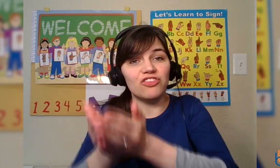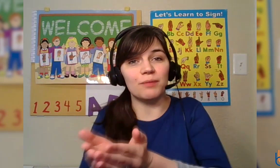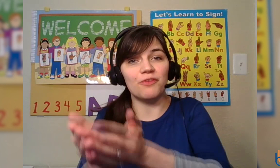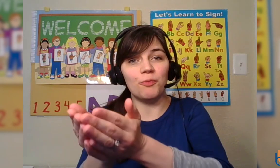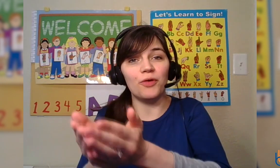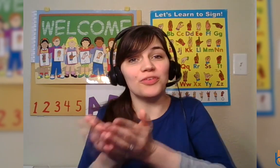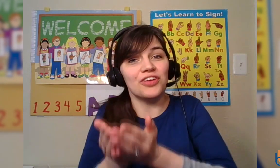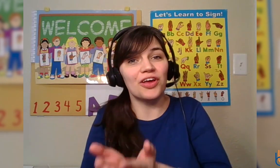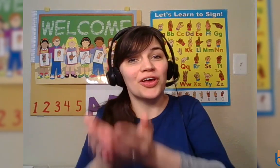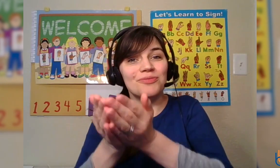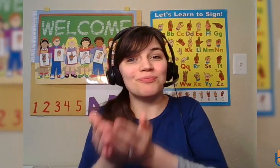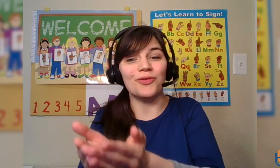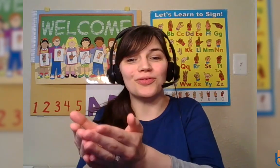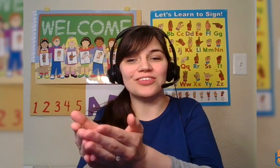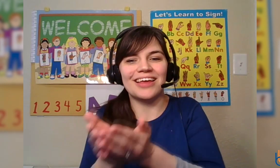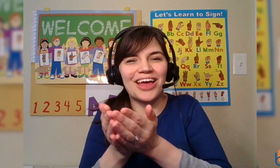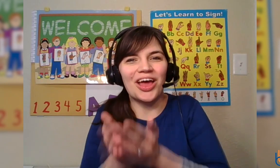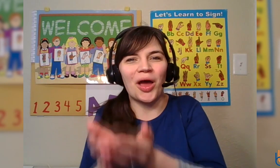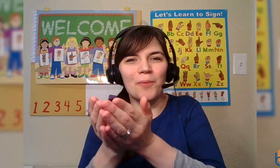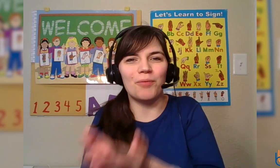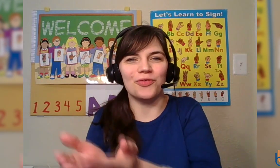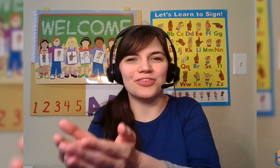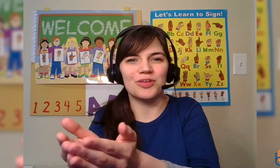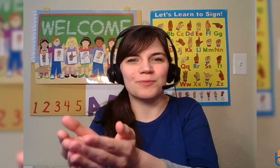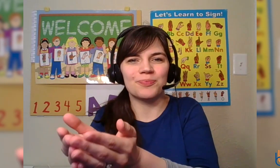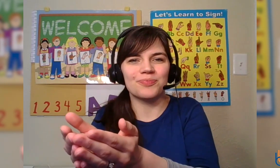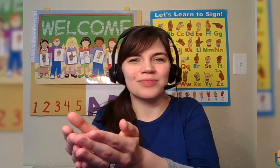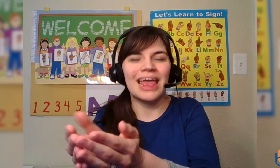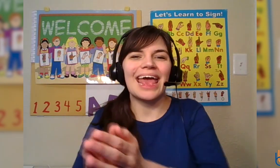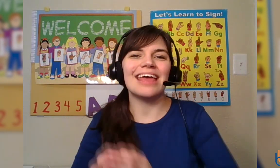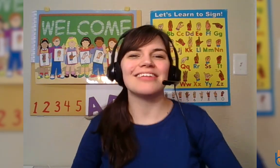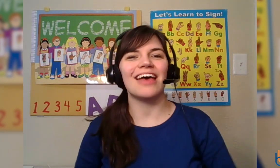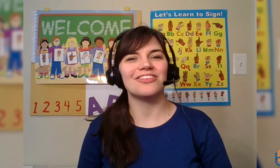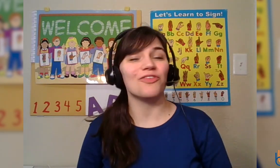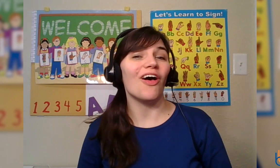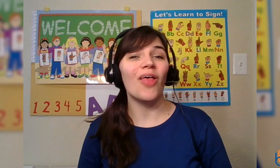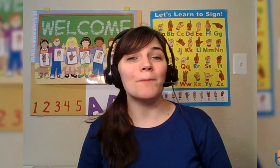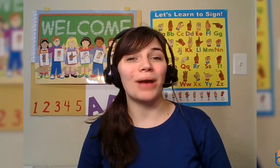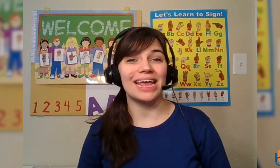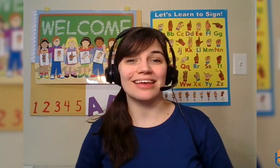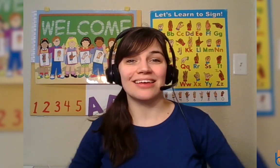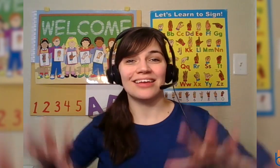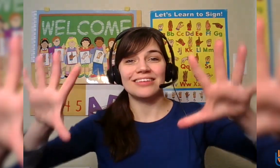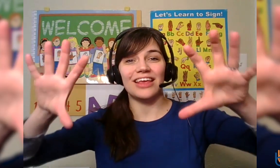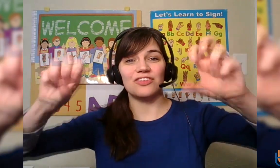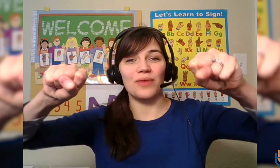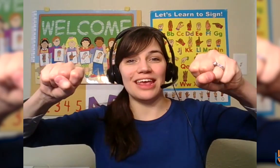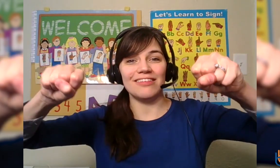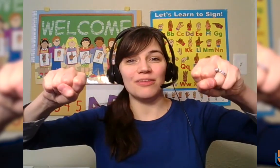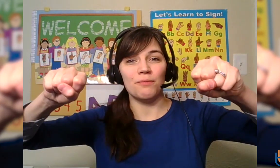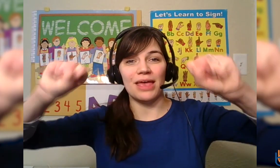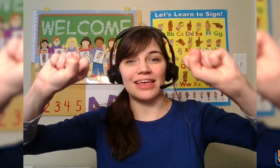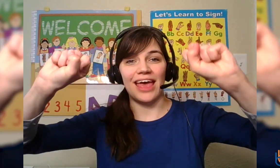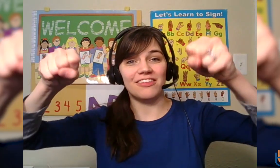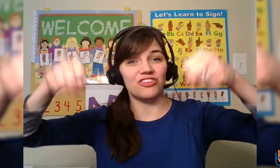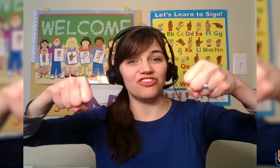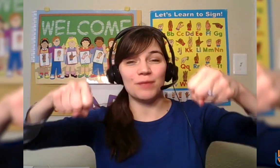shape of a boat: boat. Boat. And last of all, bike. Take two hands, make S-shaped